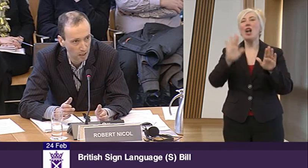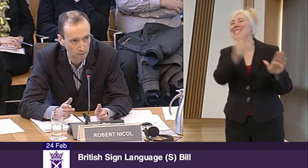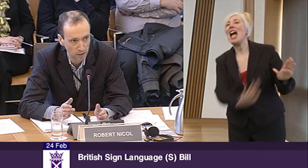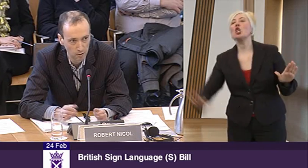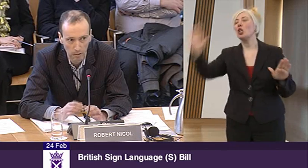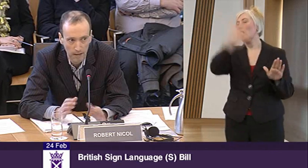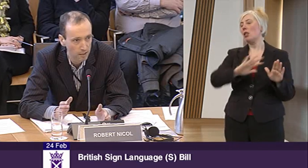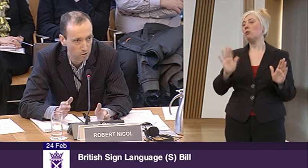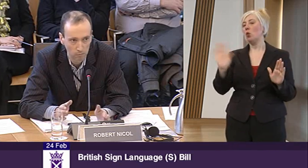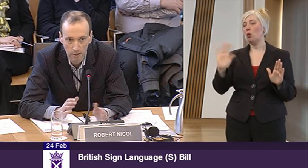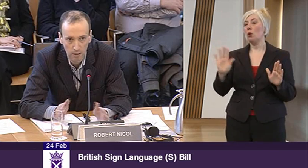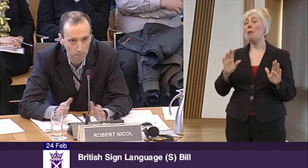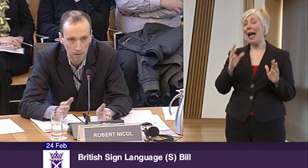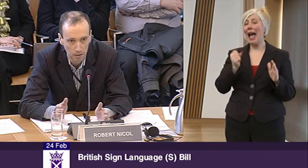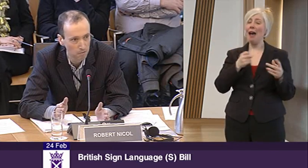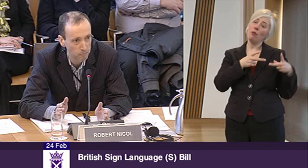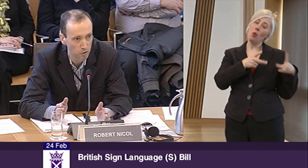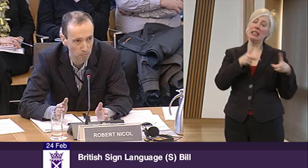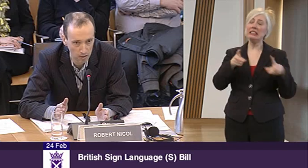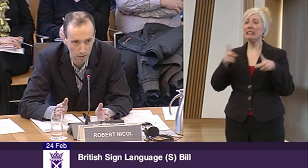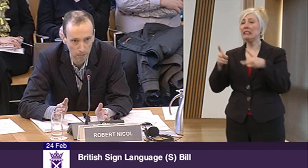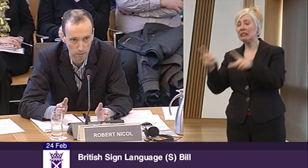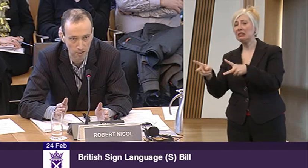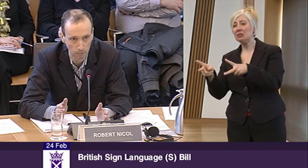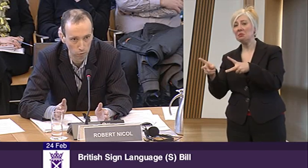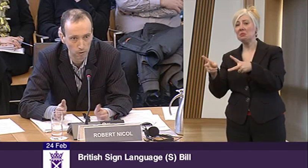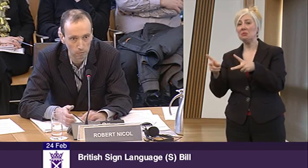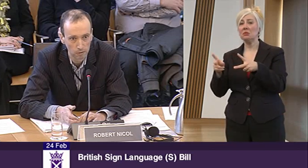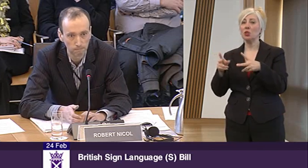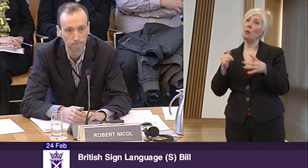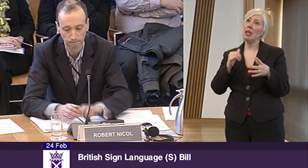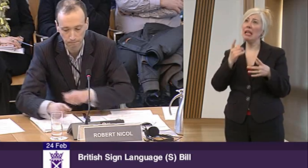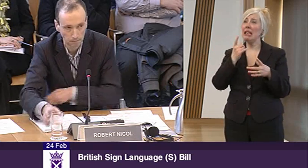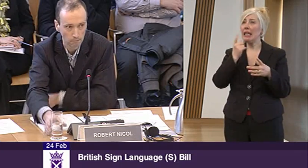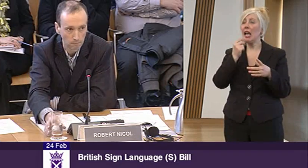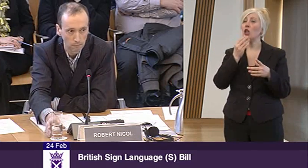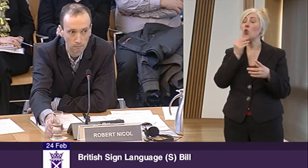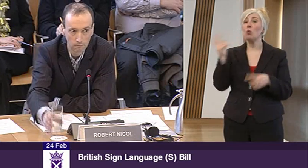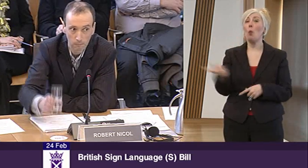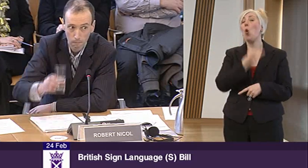at the national level, albeit that there are mechanisms that, to some extent, give us a